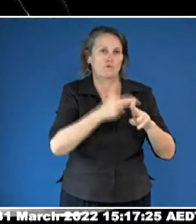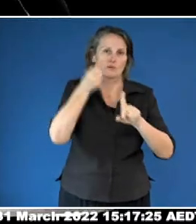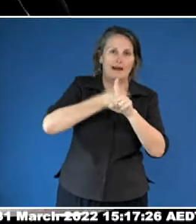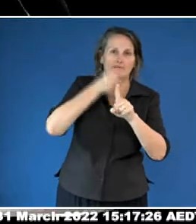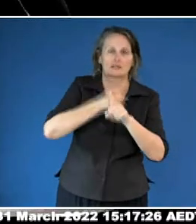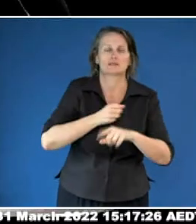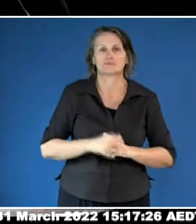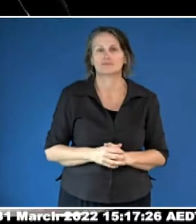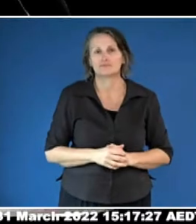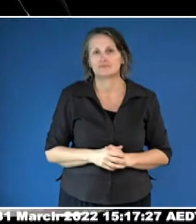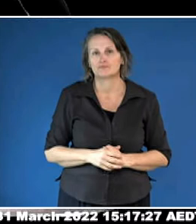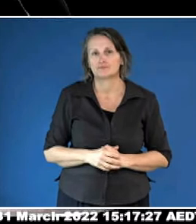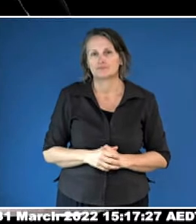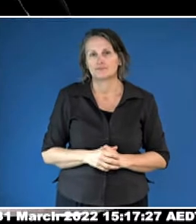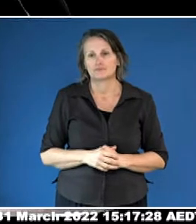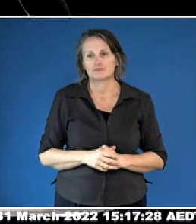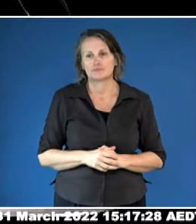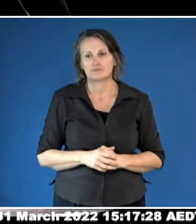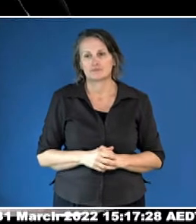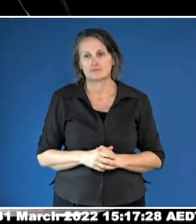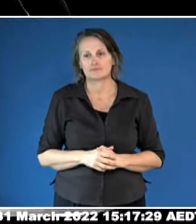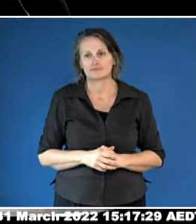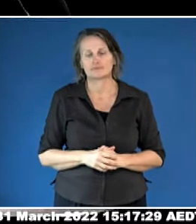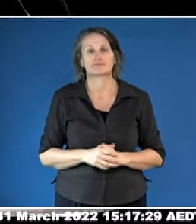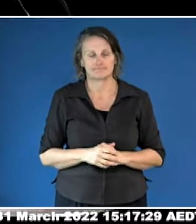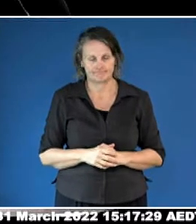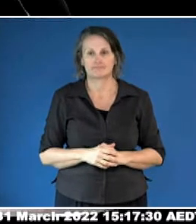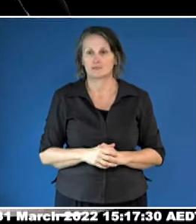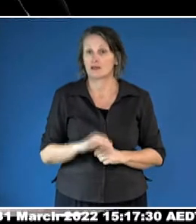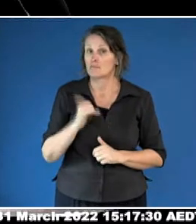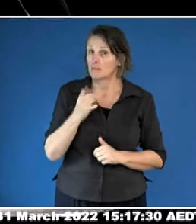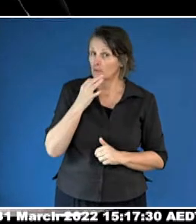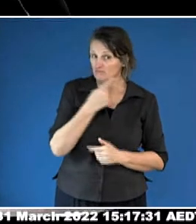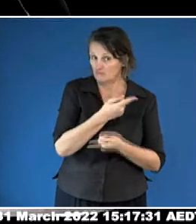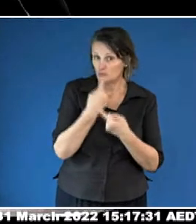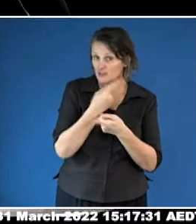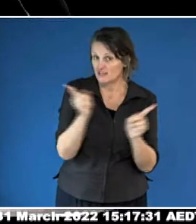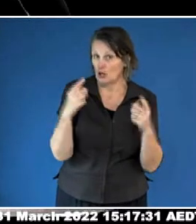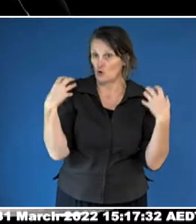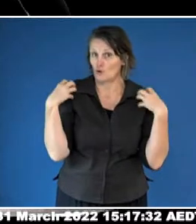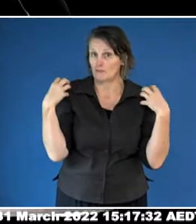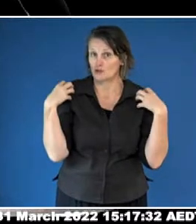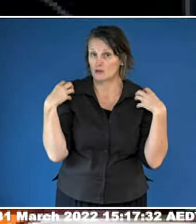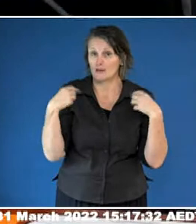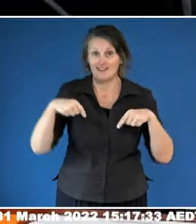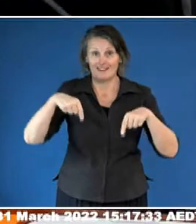I will say, Commissioners may be aware, that this hearing has taken us almost